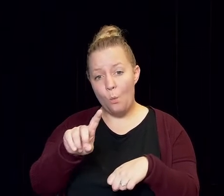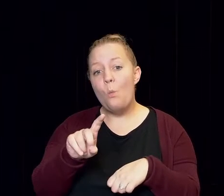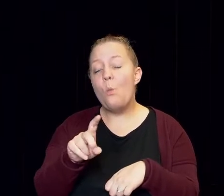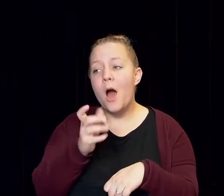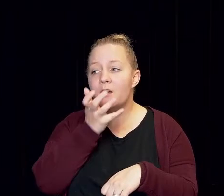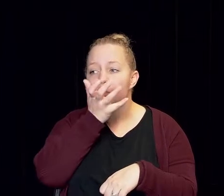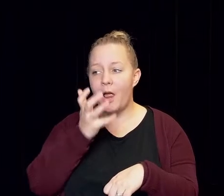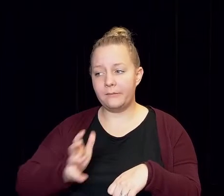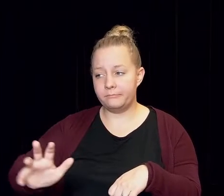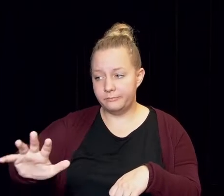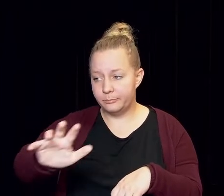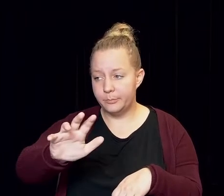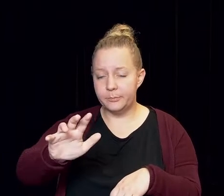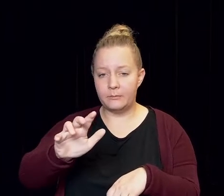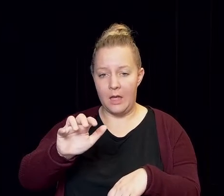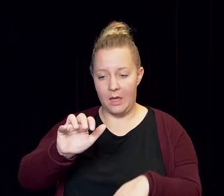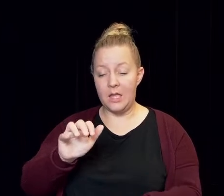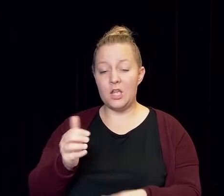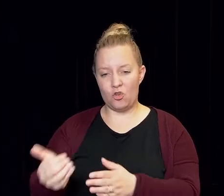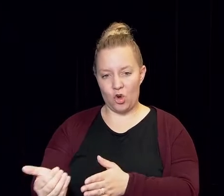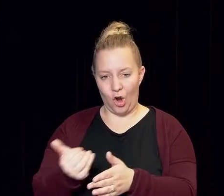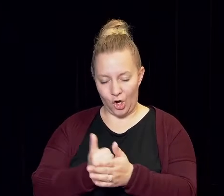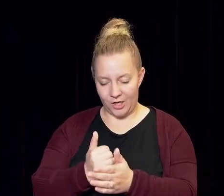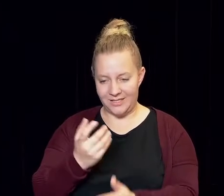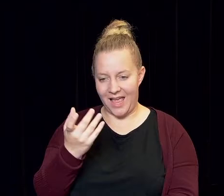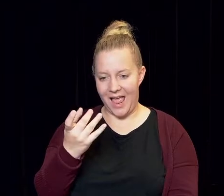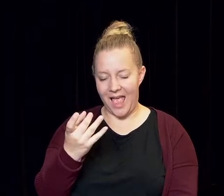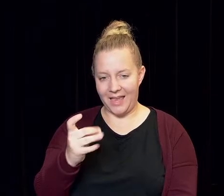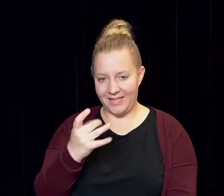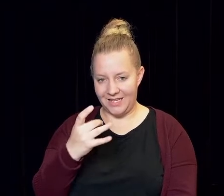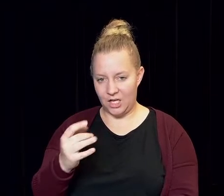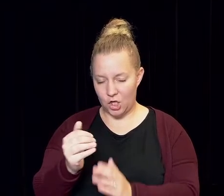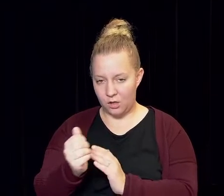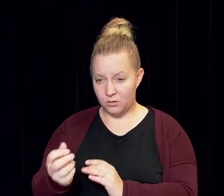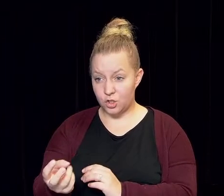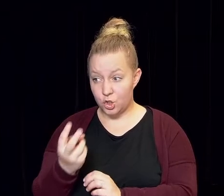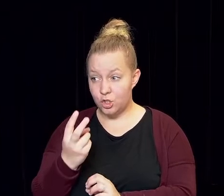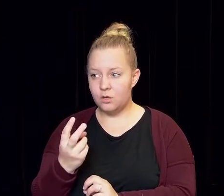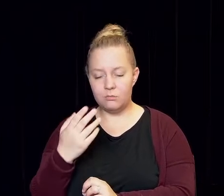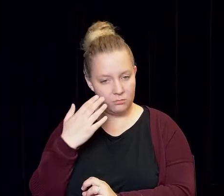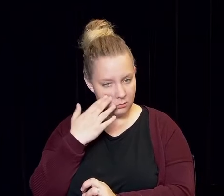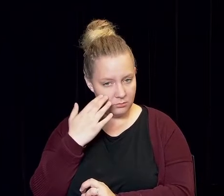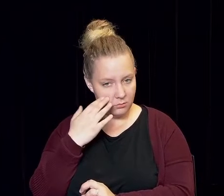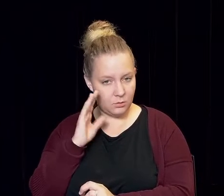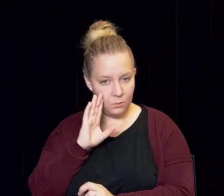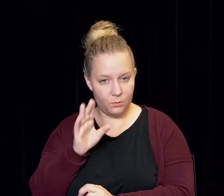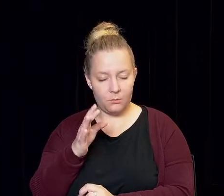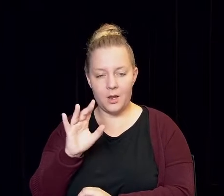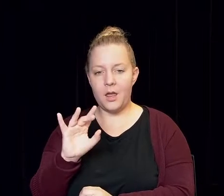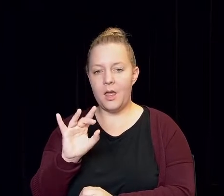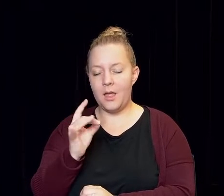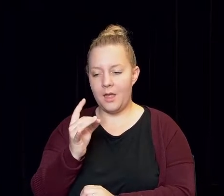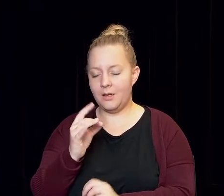Andrew makes $18. If I mow 2 lawns, I know that it's going to be 18 more dollars than that,